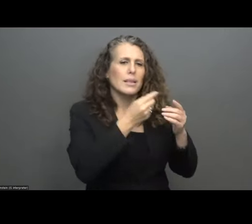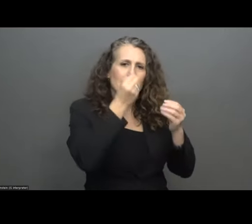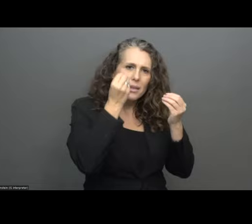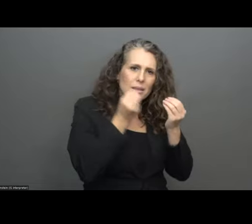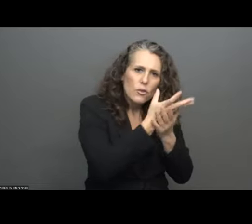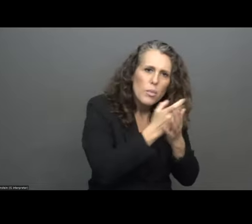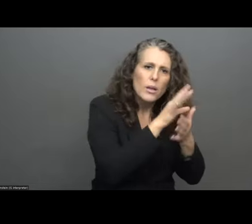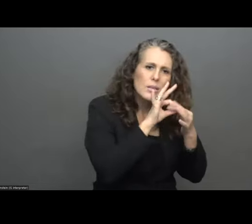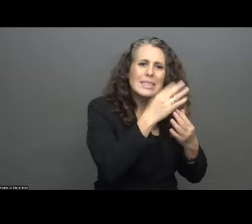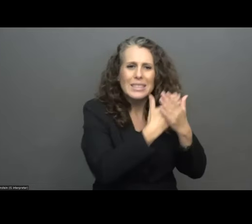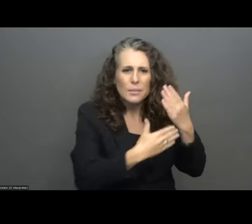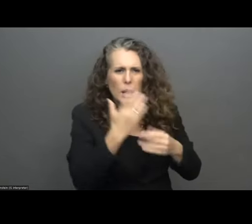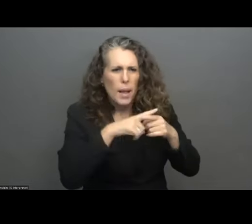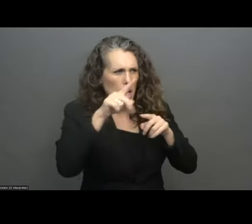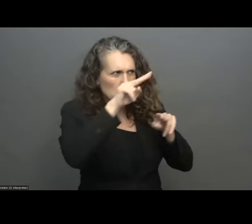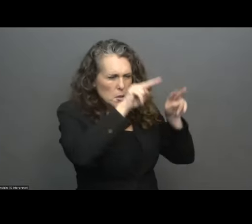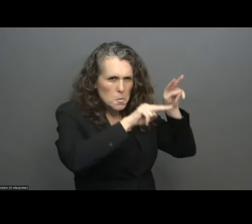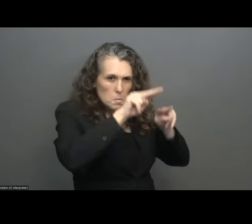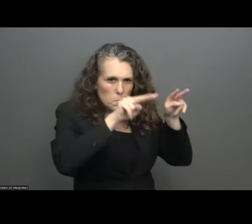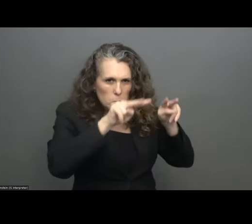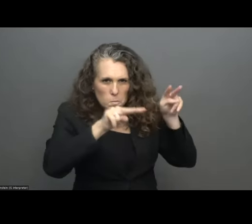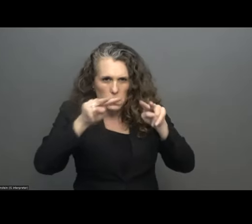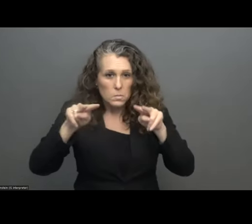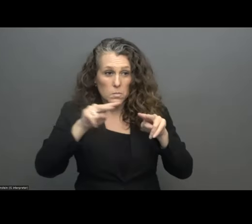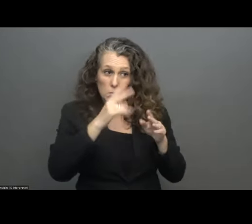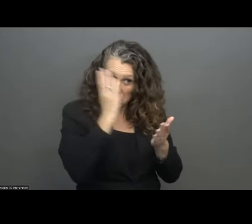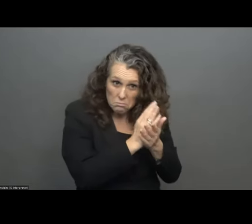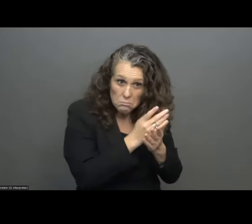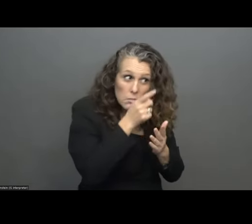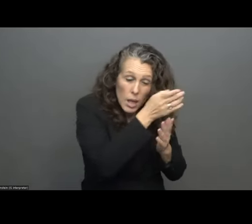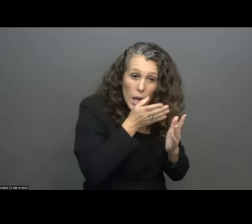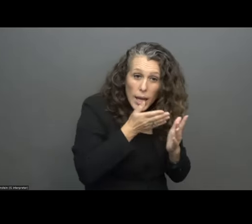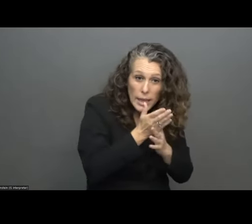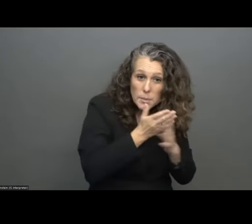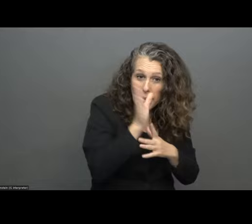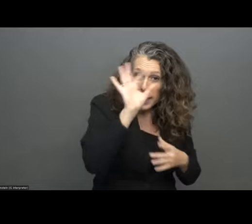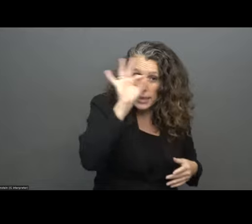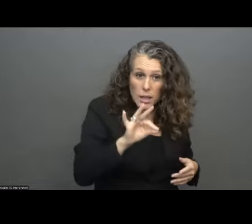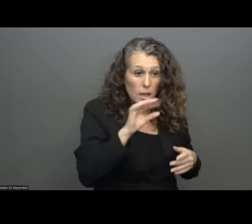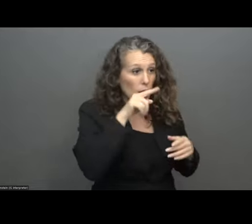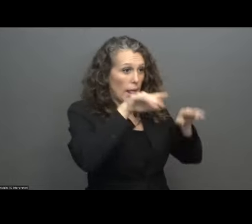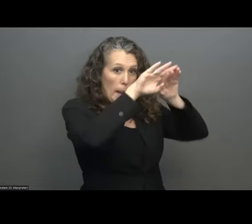that is also please again more extremists are not the right policies in place now terrorism.